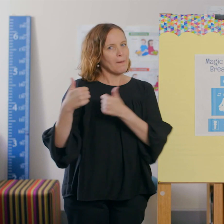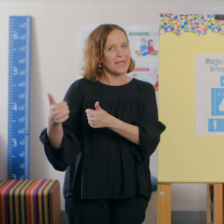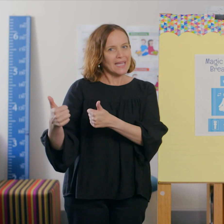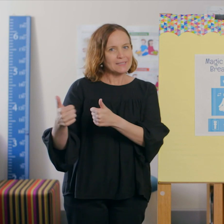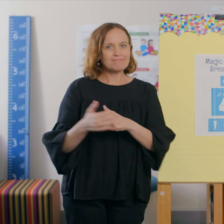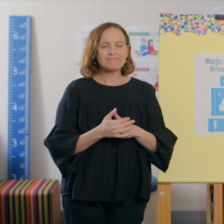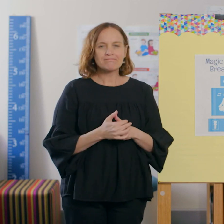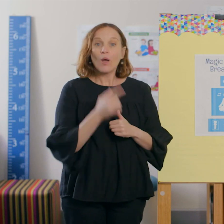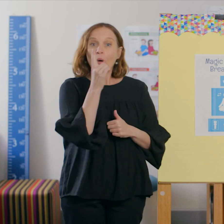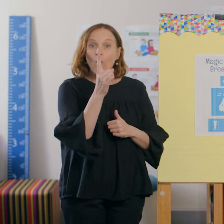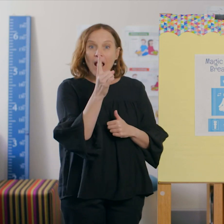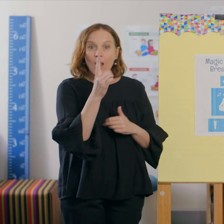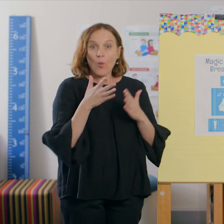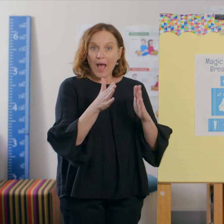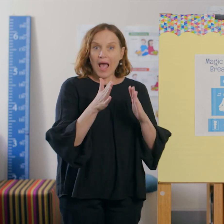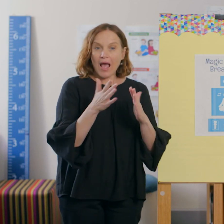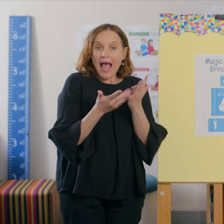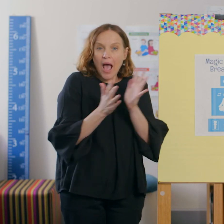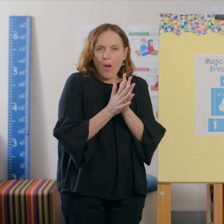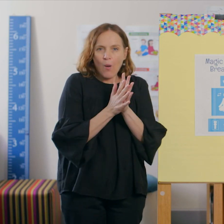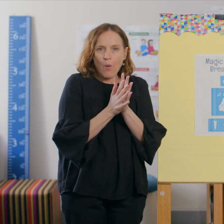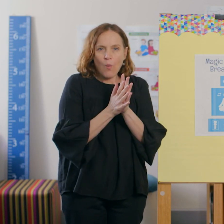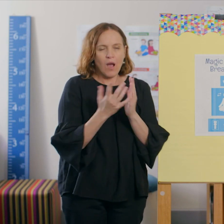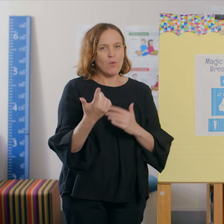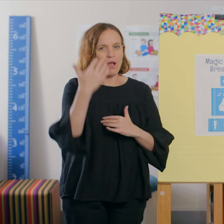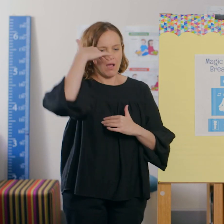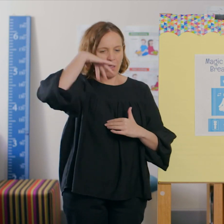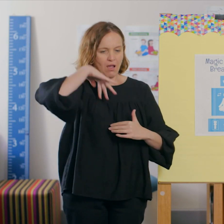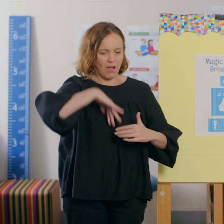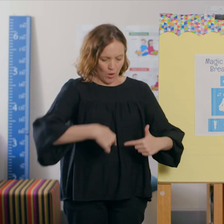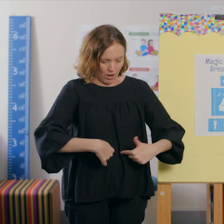One way to do this is to breathe deep, into our tummy.